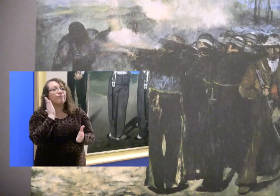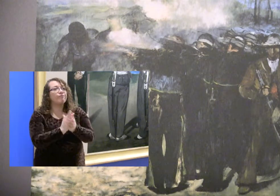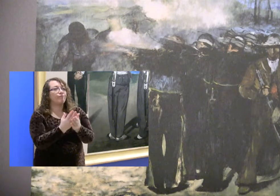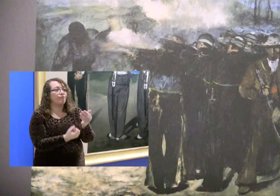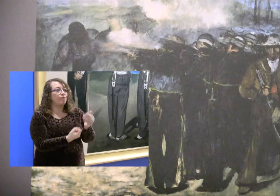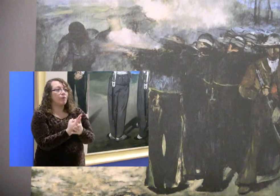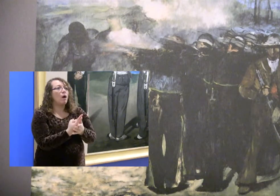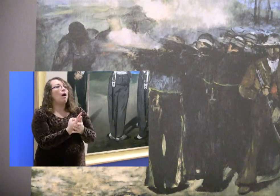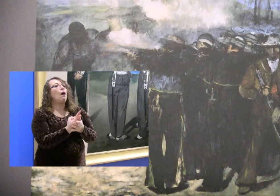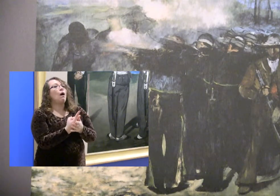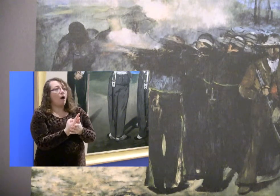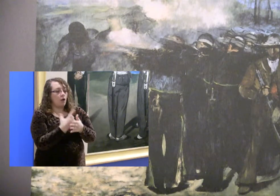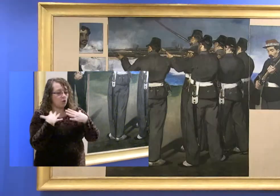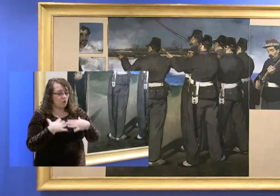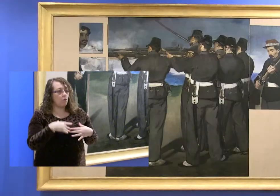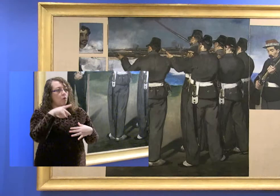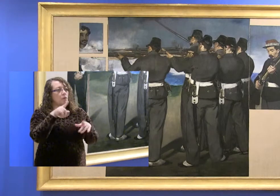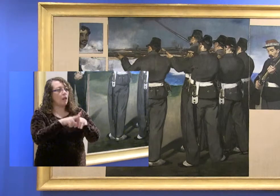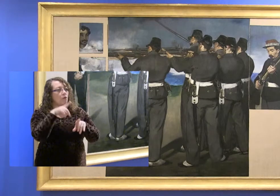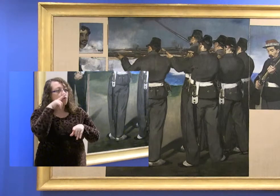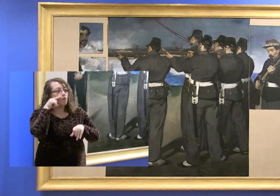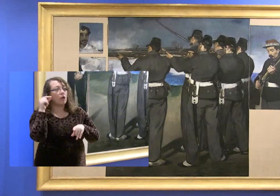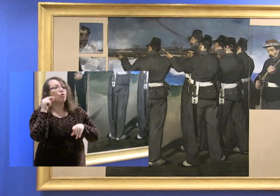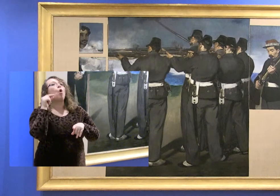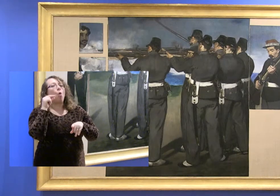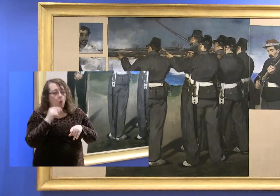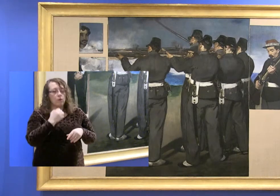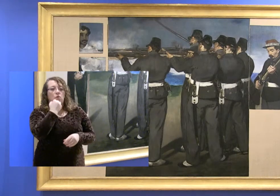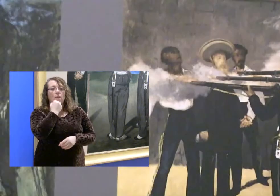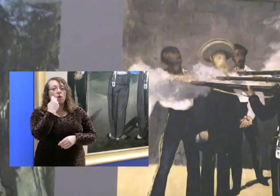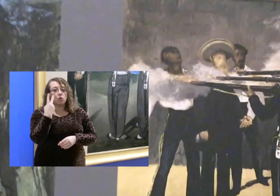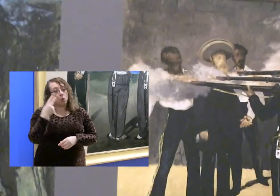and painted this particular version. In the final version,